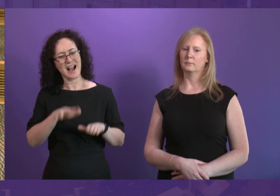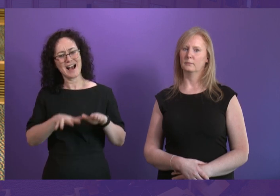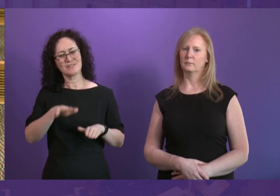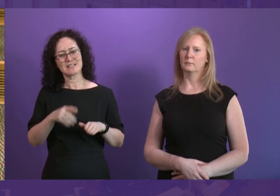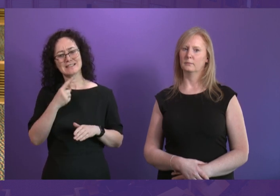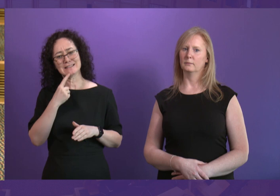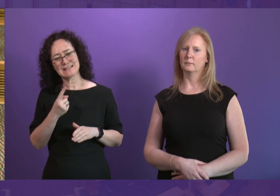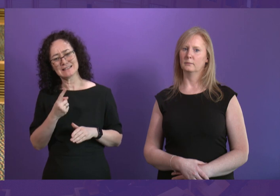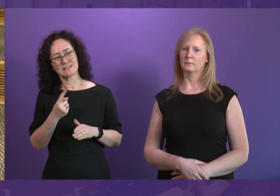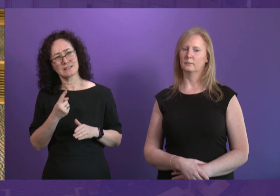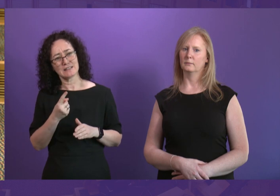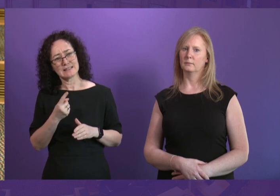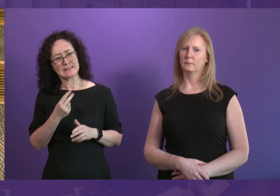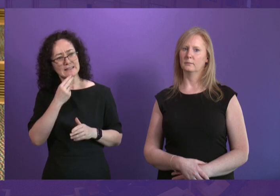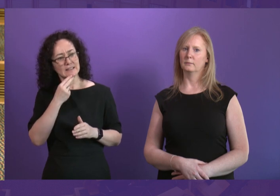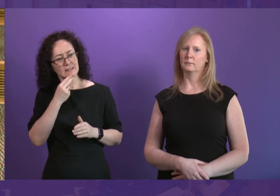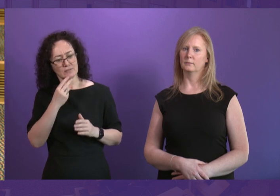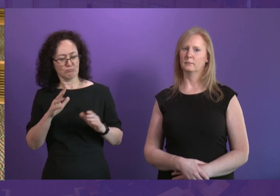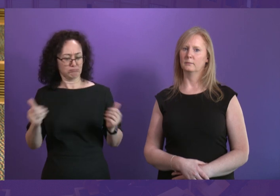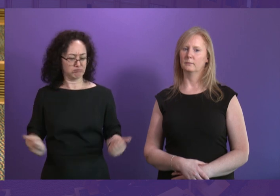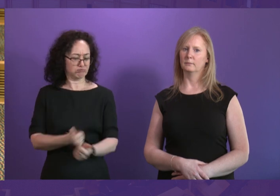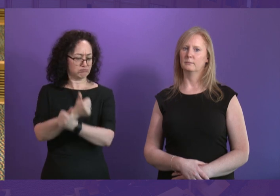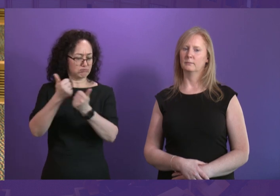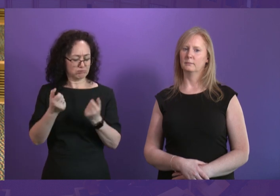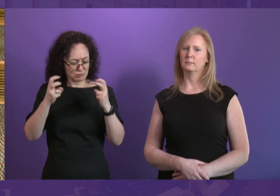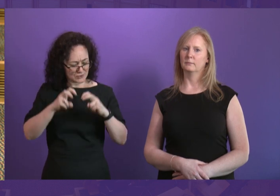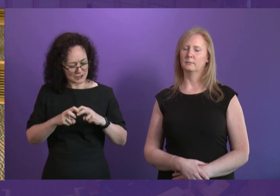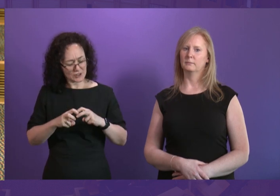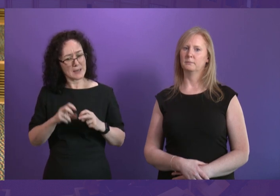However, that is of no comfort to any family who is still waiting for one to start. We